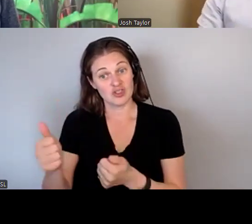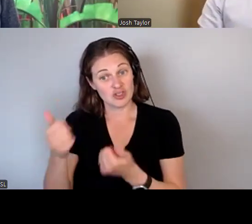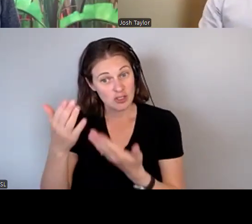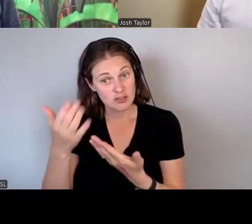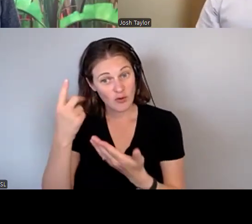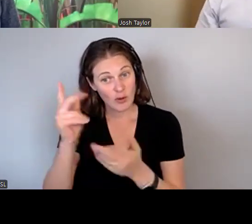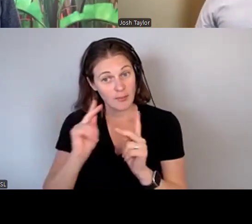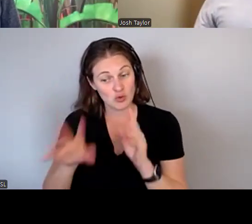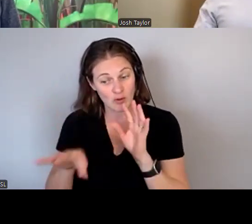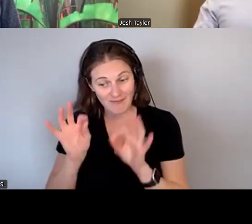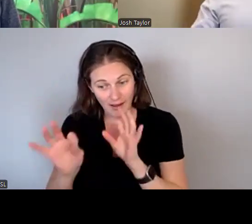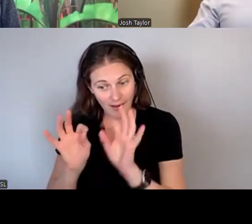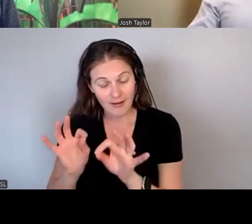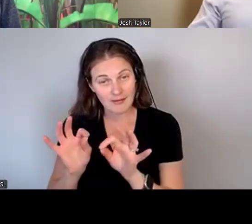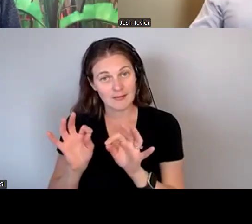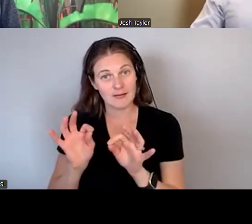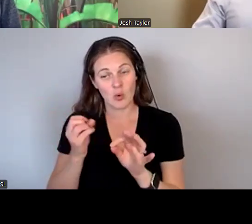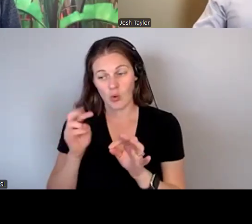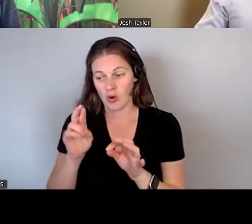or the contacts in their communities?